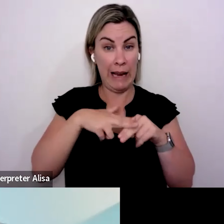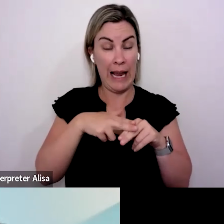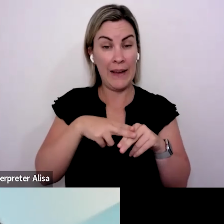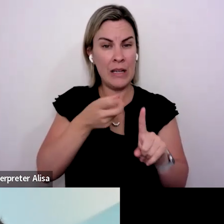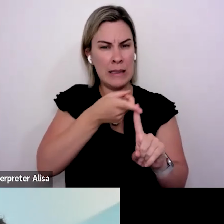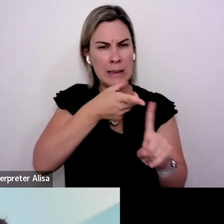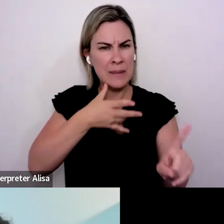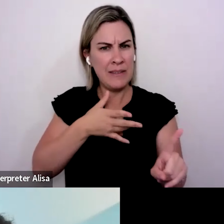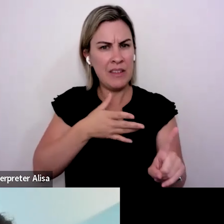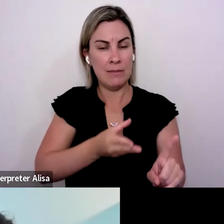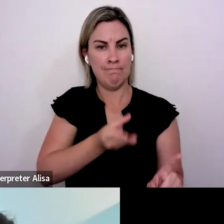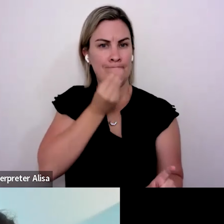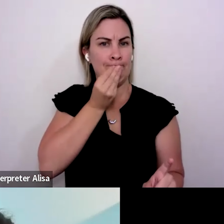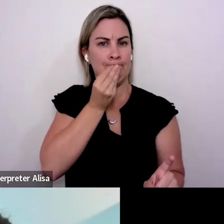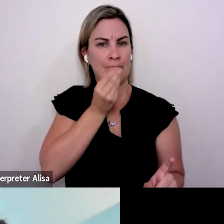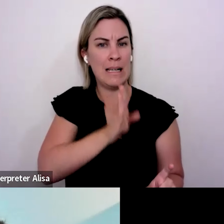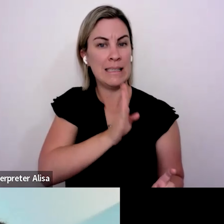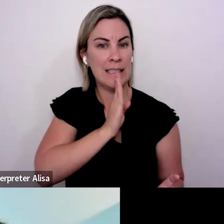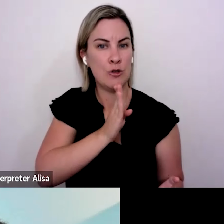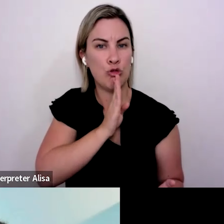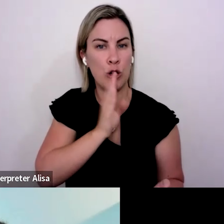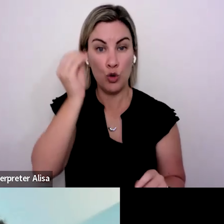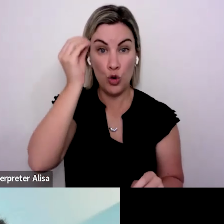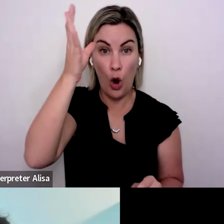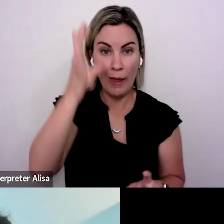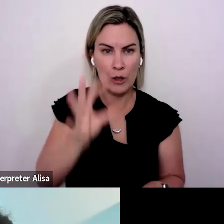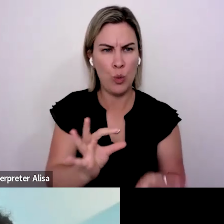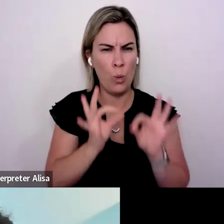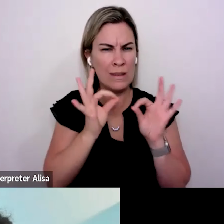should you even be engaging in that material,